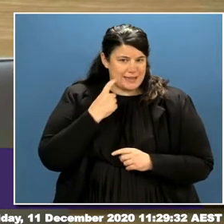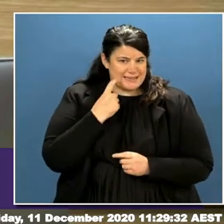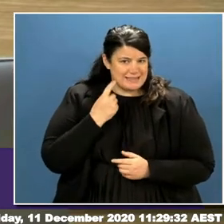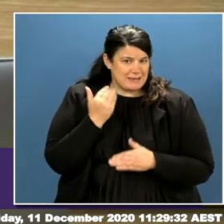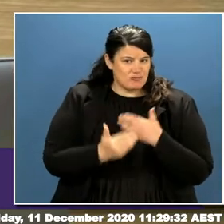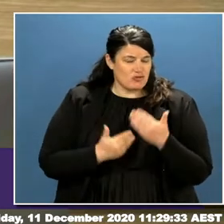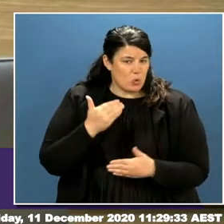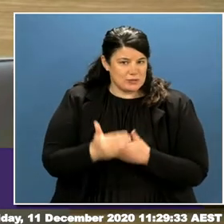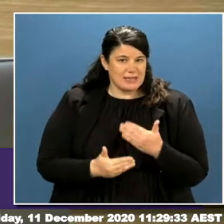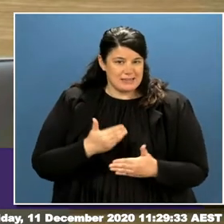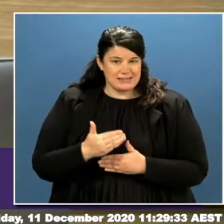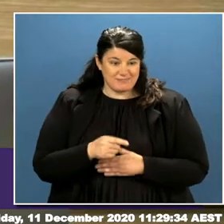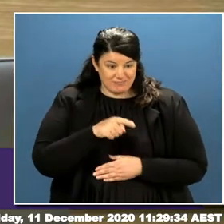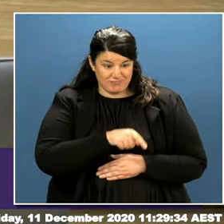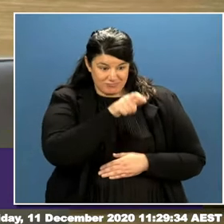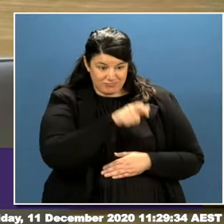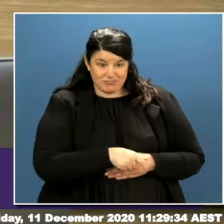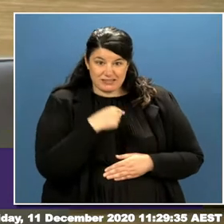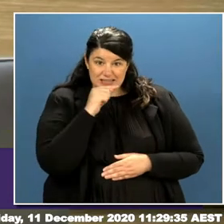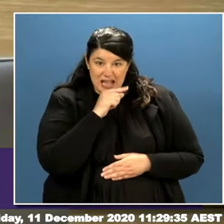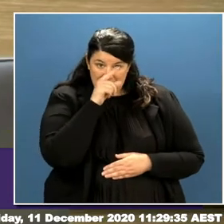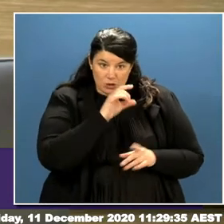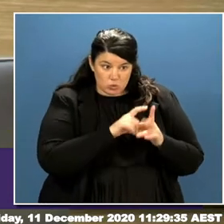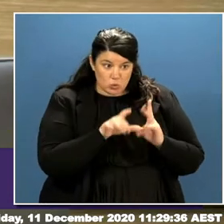something that Rohan is unable to do alone.